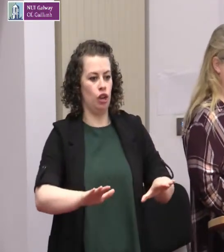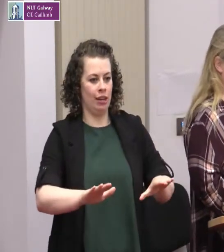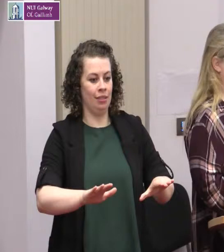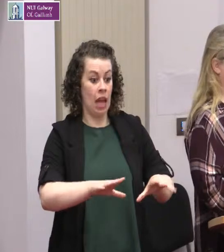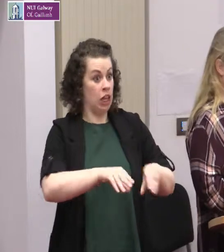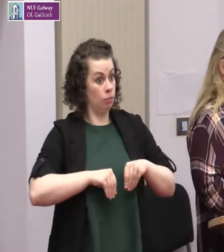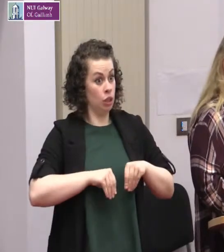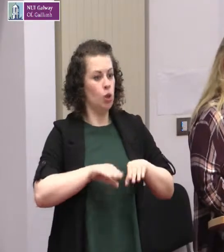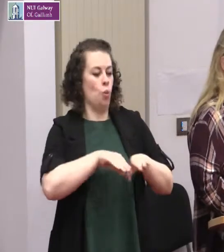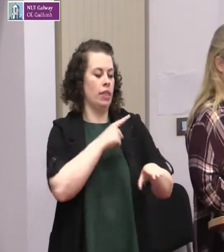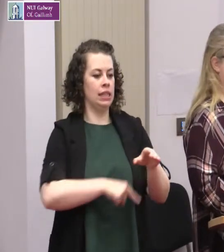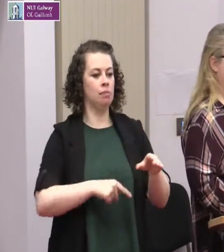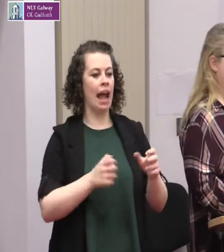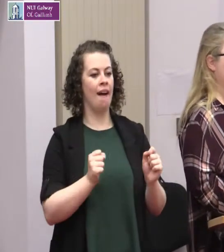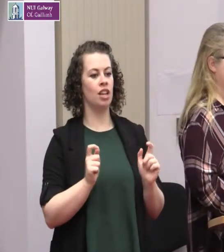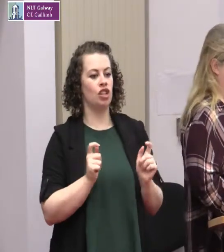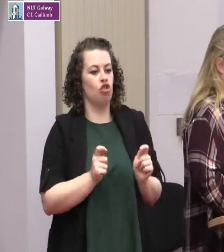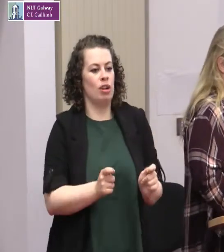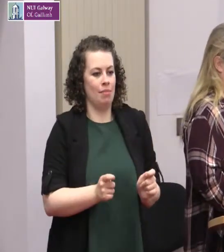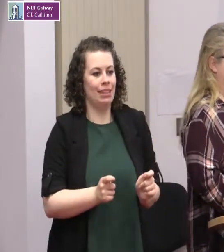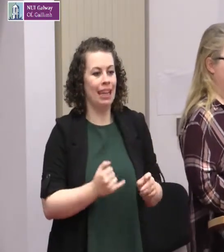adopted children with disabilities in the research.